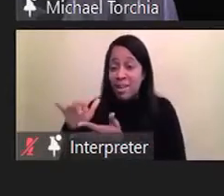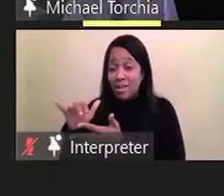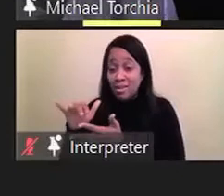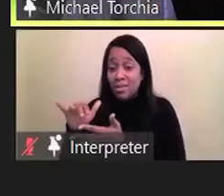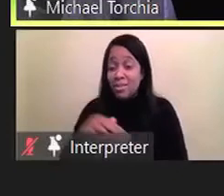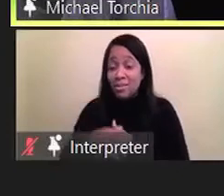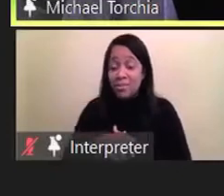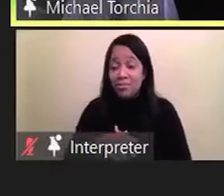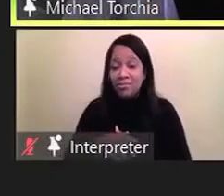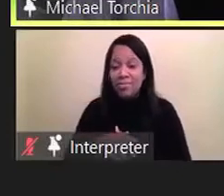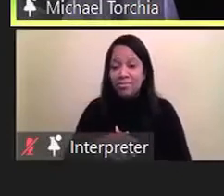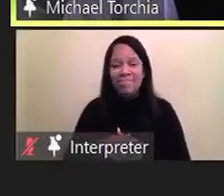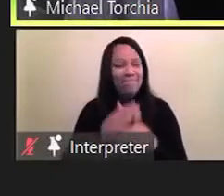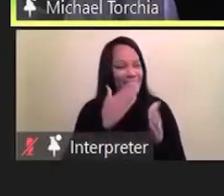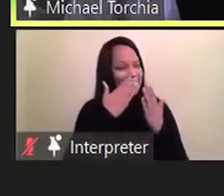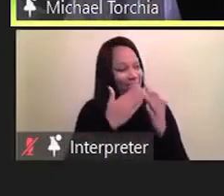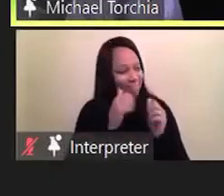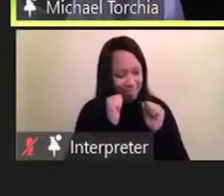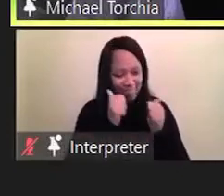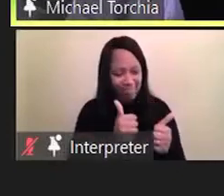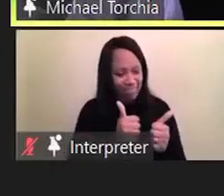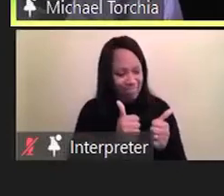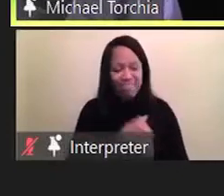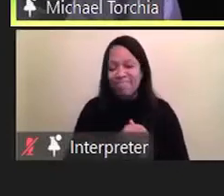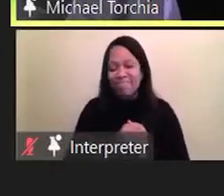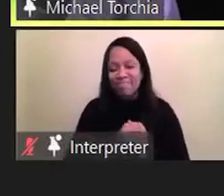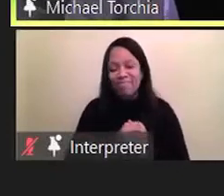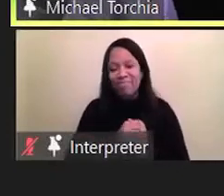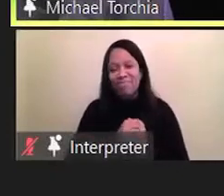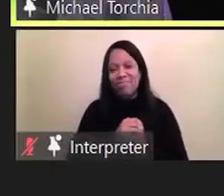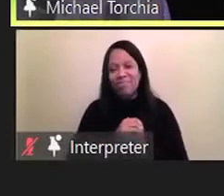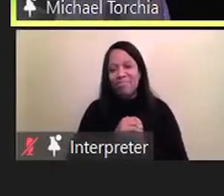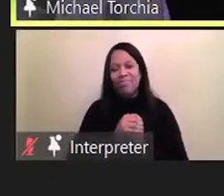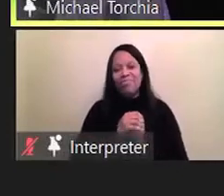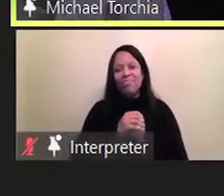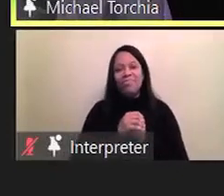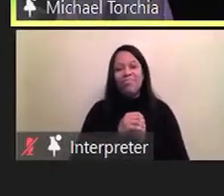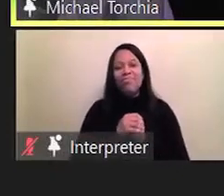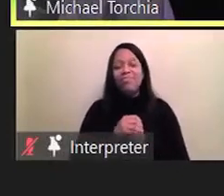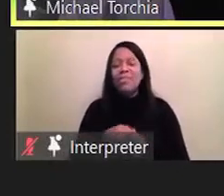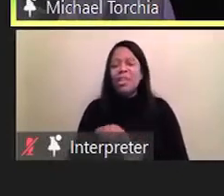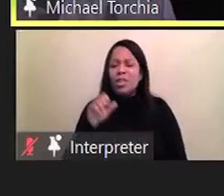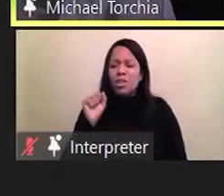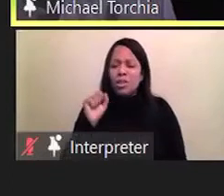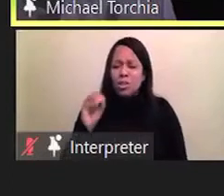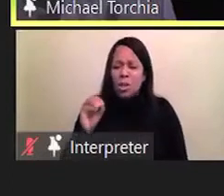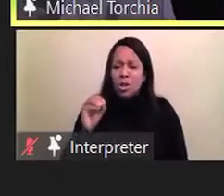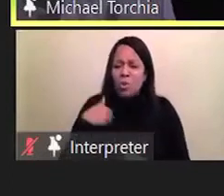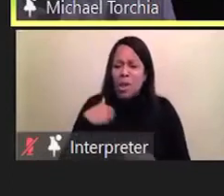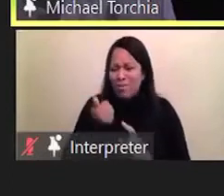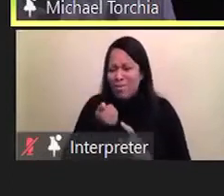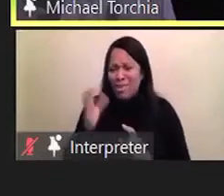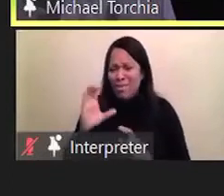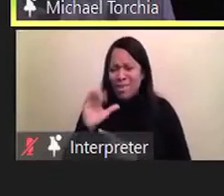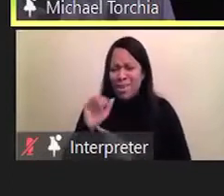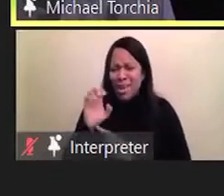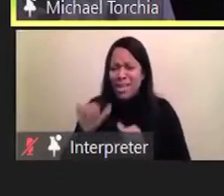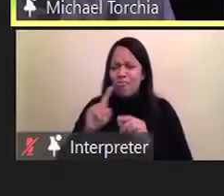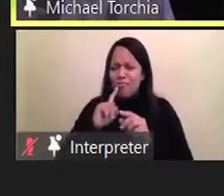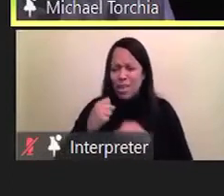All right. I shall do that. We have a couple of cases to illustrate some of these points.